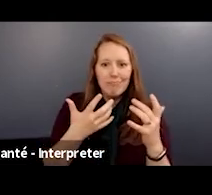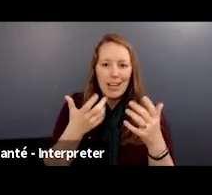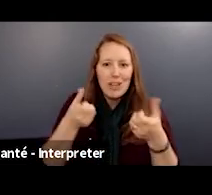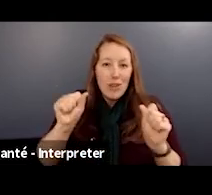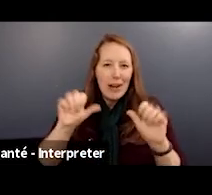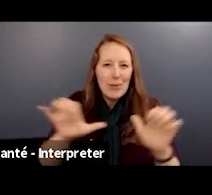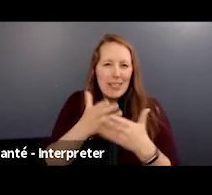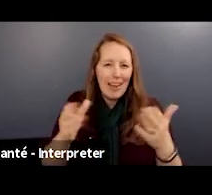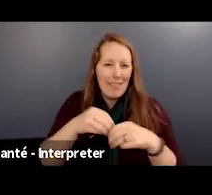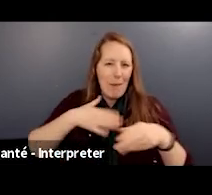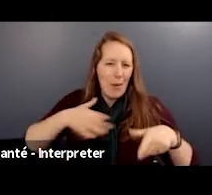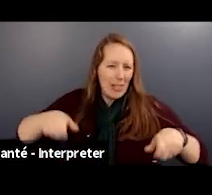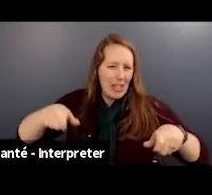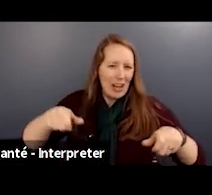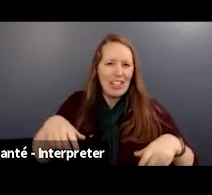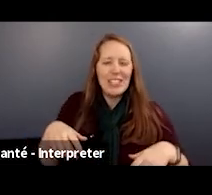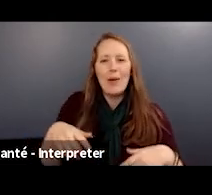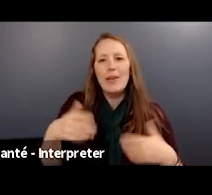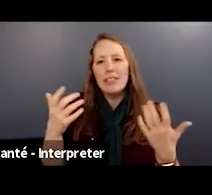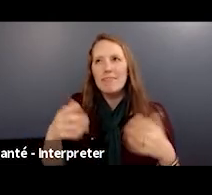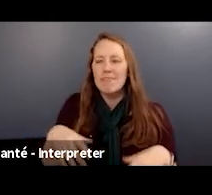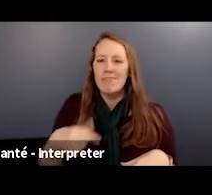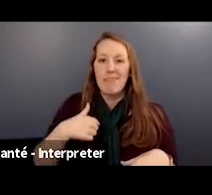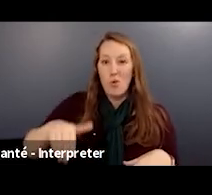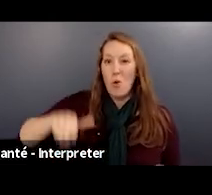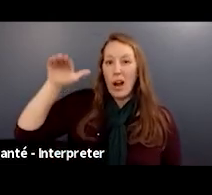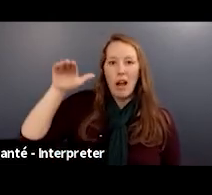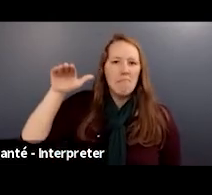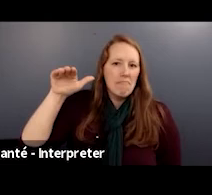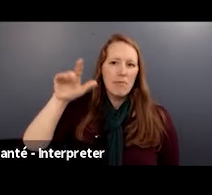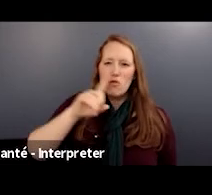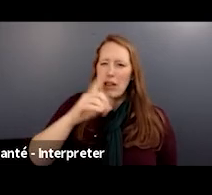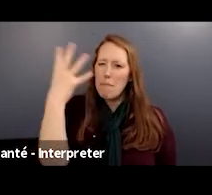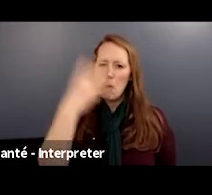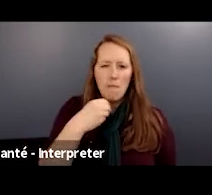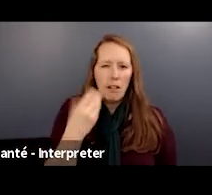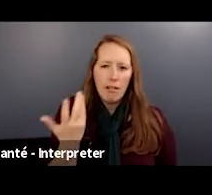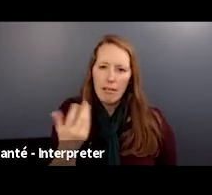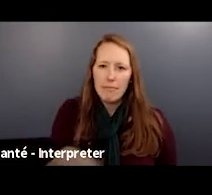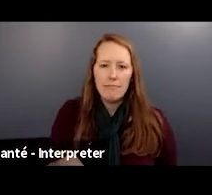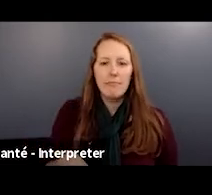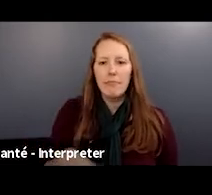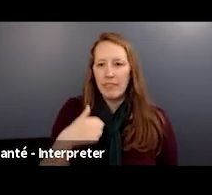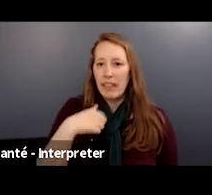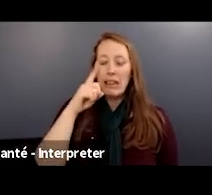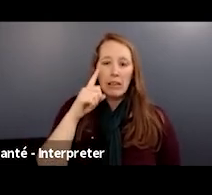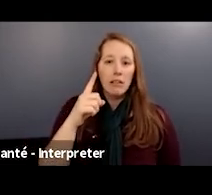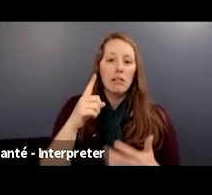My childhood was beautiful. I really think, as I got older,